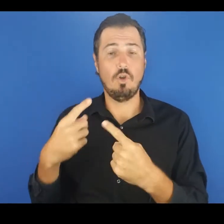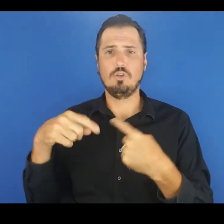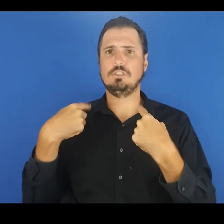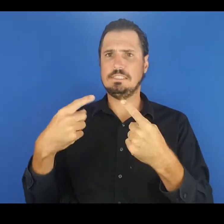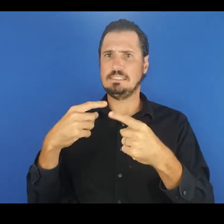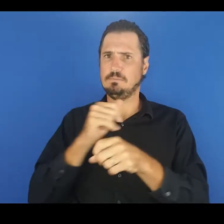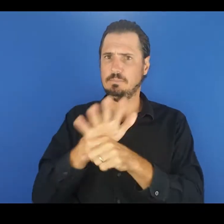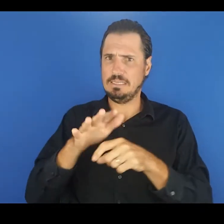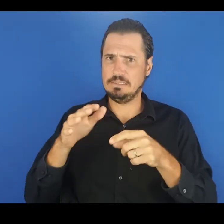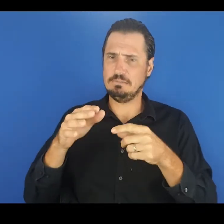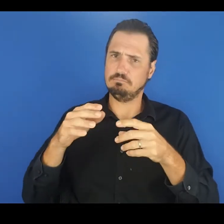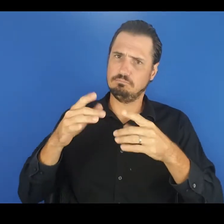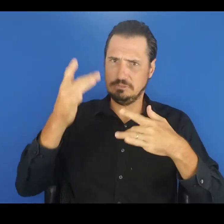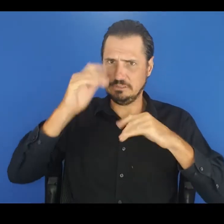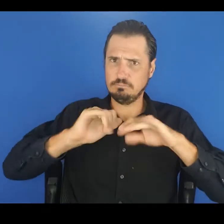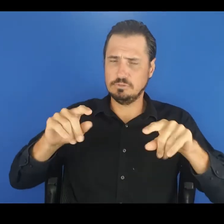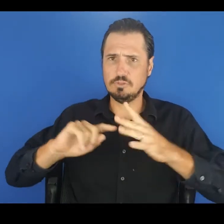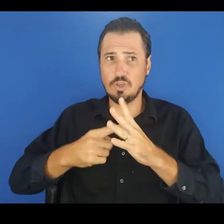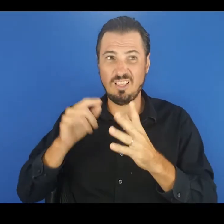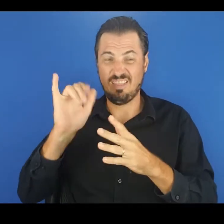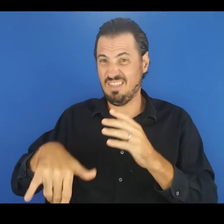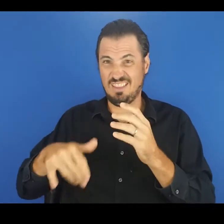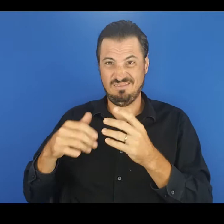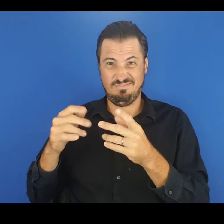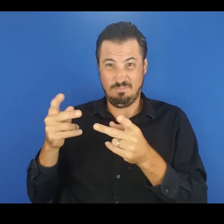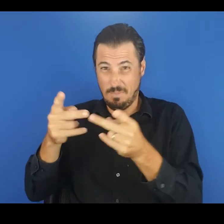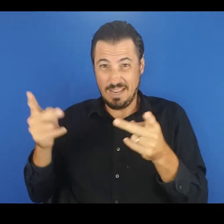This is more clusters than we have had in any other setting type